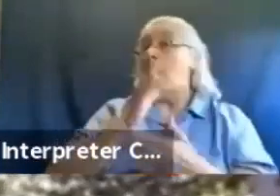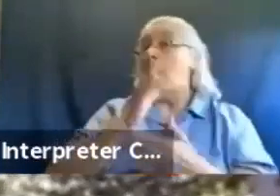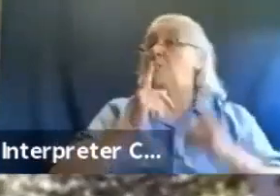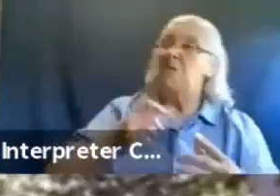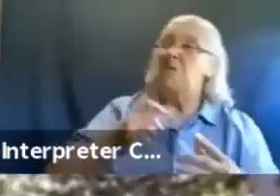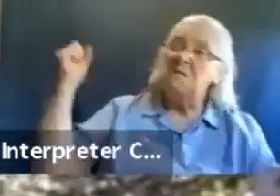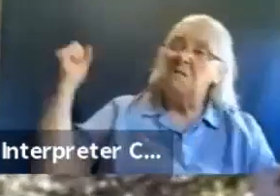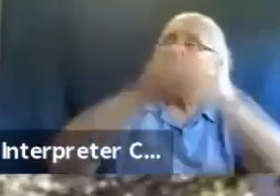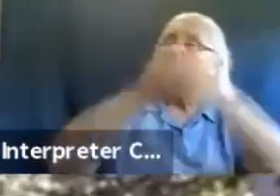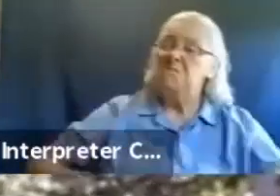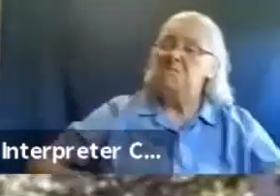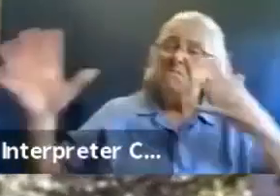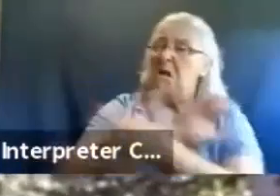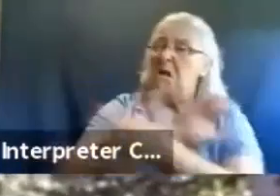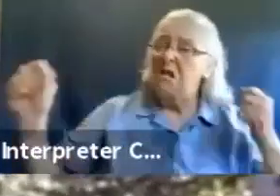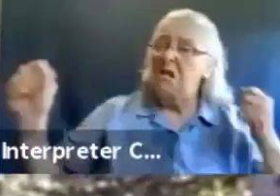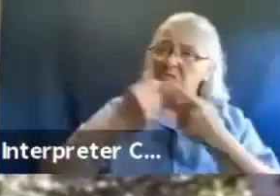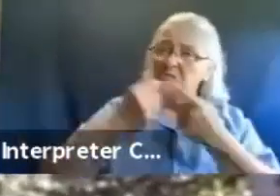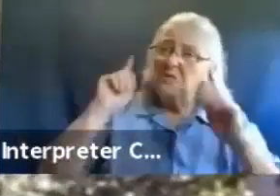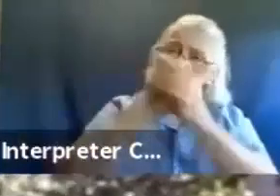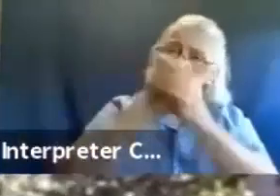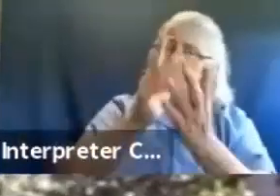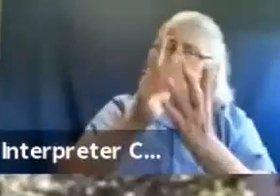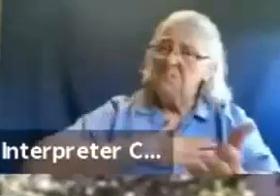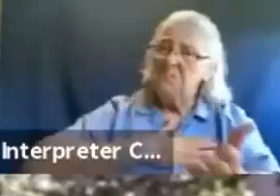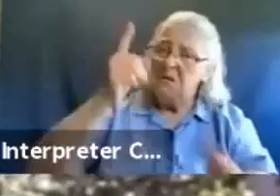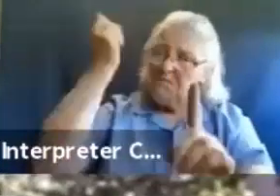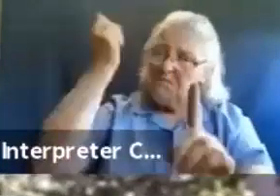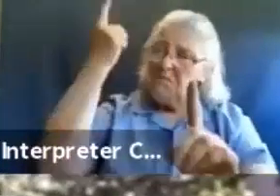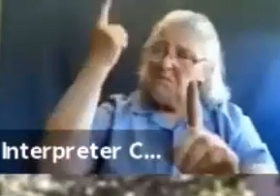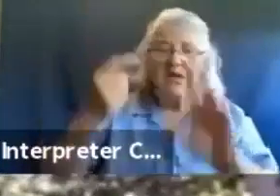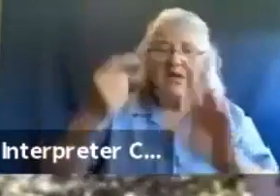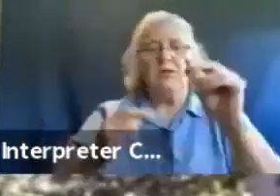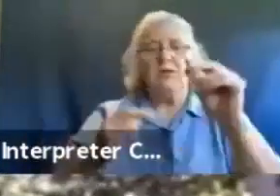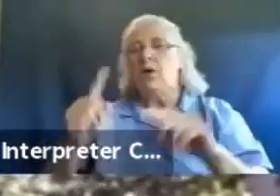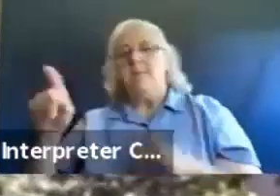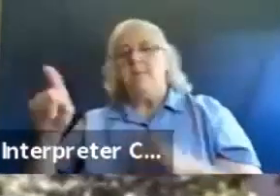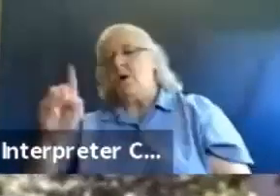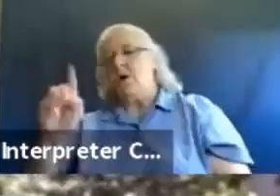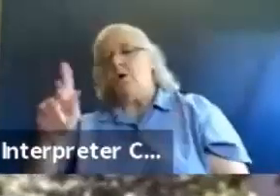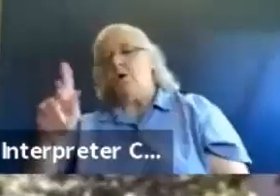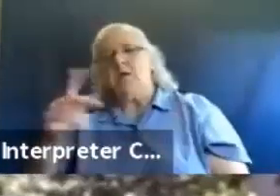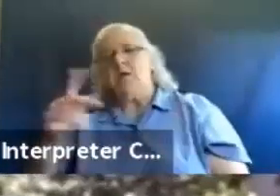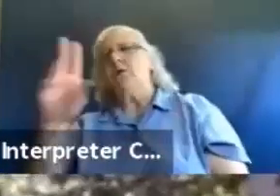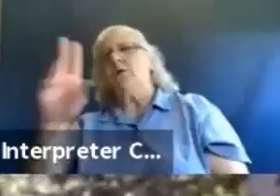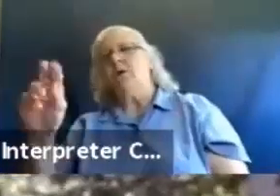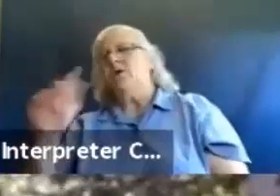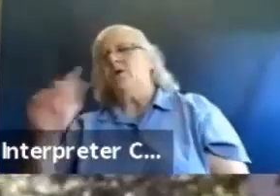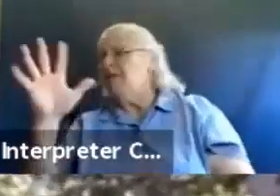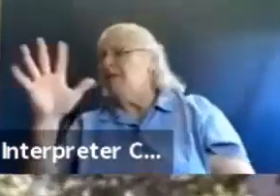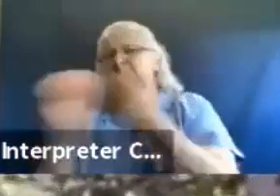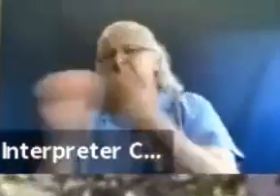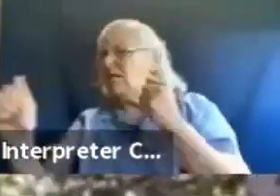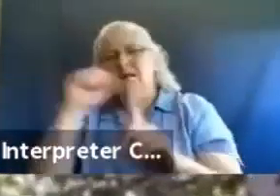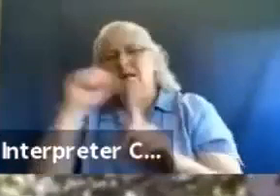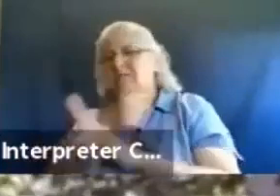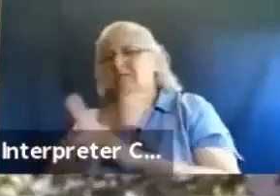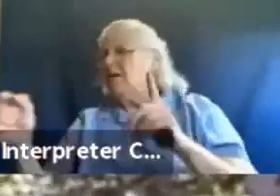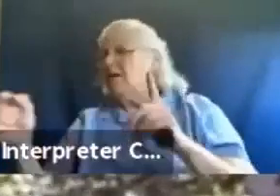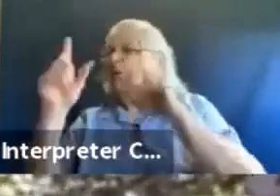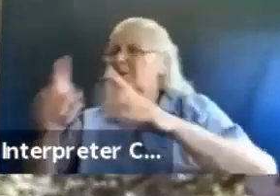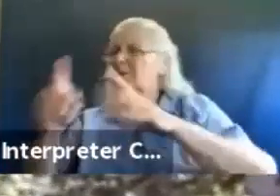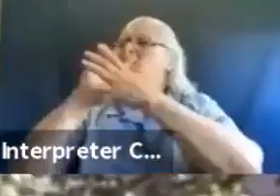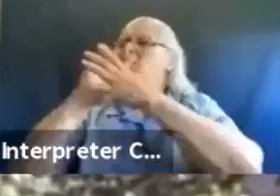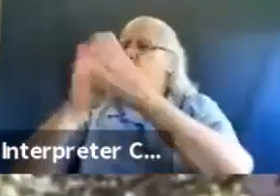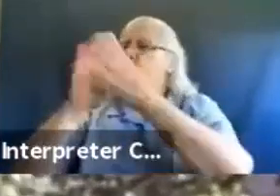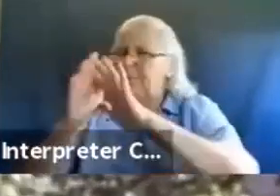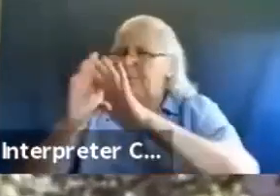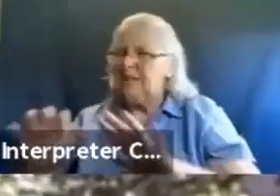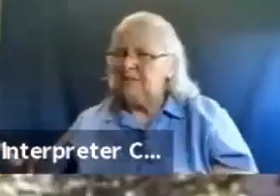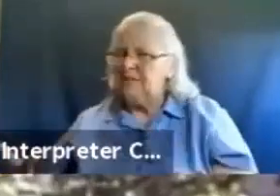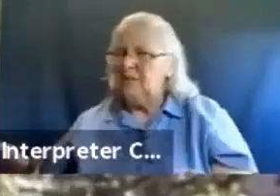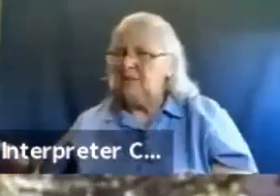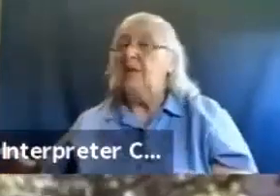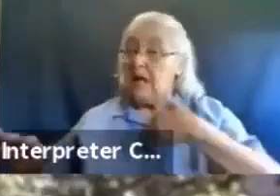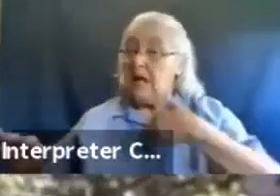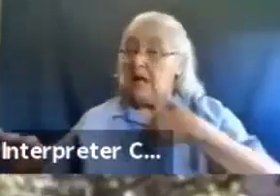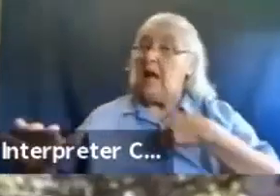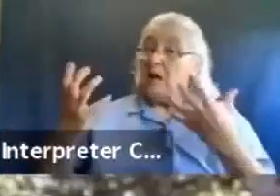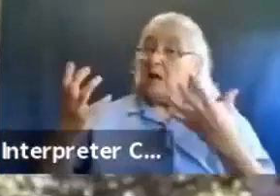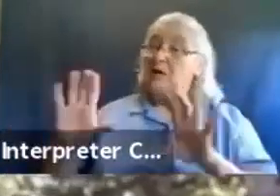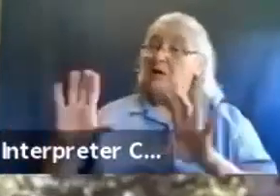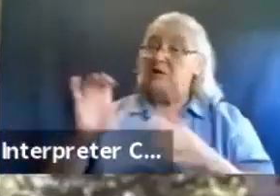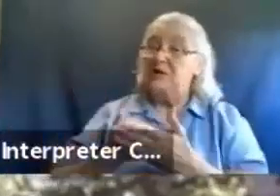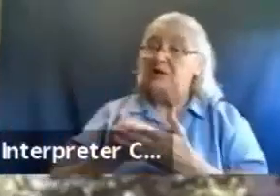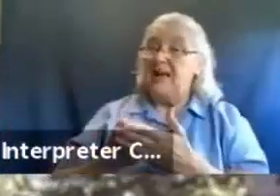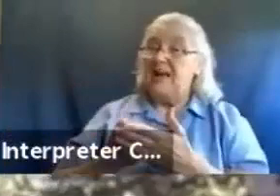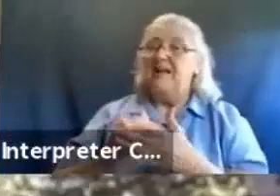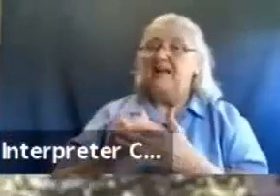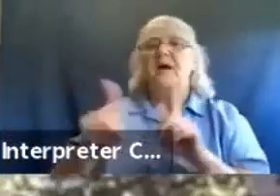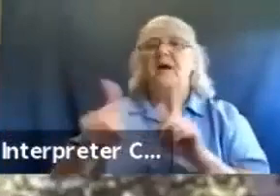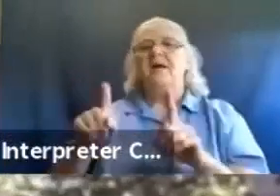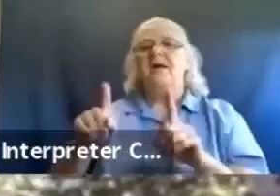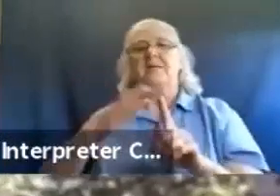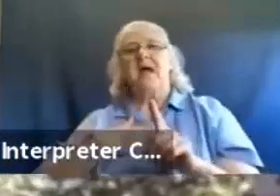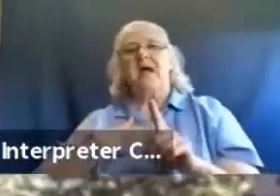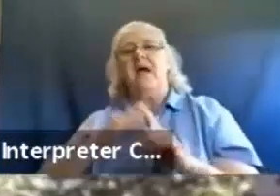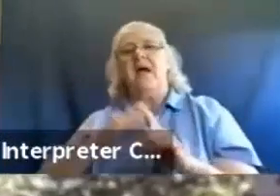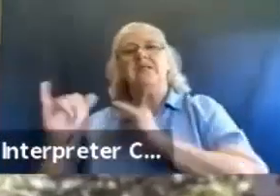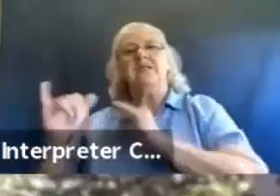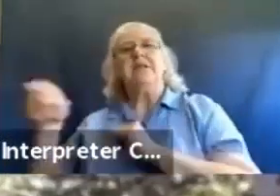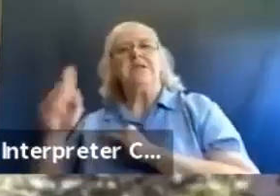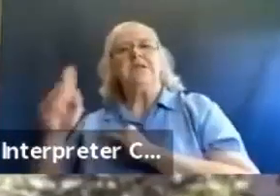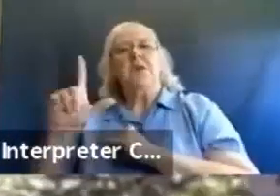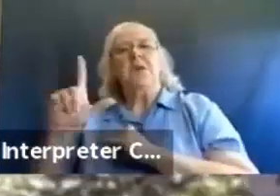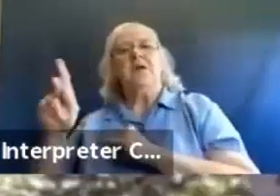comes home for lunch, he 11:53:27 doesn't yell and interrupt our 11:53:29 whole thing and 11:53:31 SDRIPT me. I had to take care 11:53:33 of everything local here 11:53:35 like she did and I was practicing 11:53:37 to make sure my 11:53:39 lighting and everything was okay.